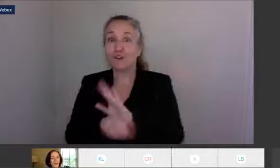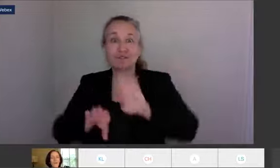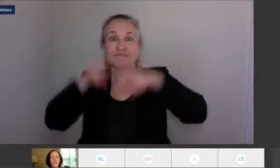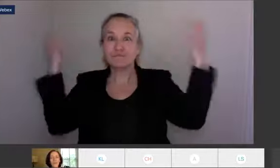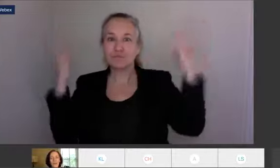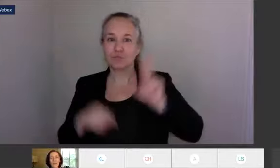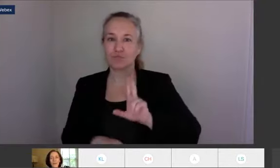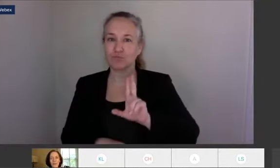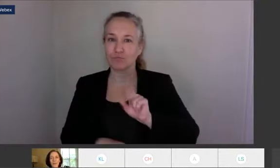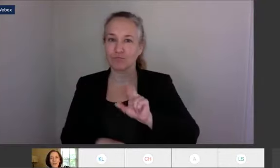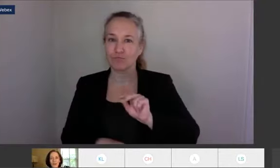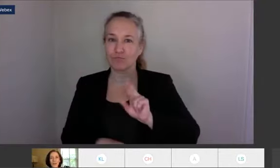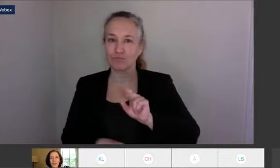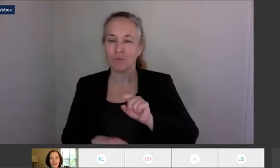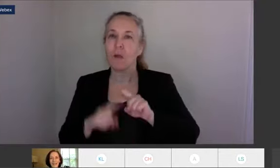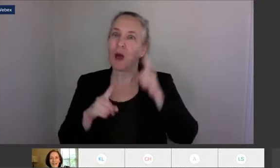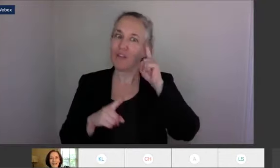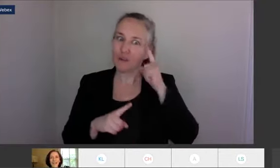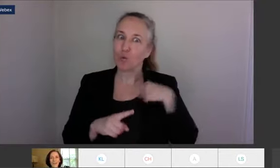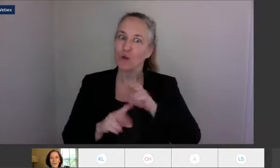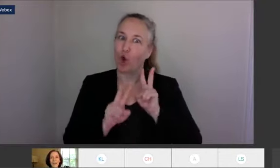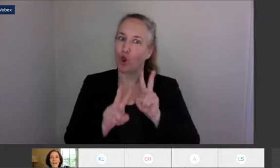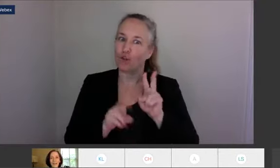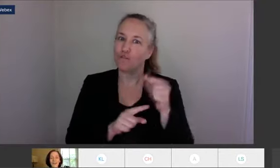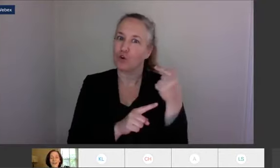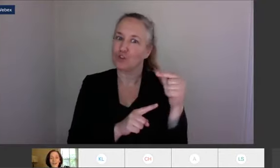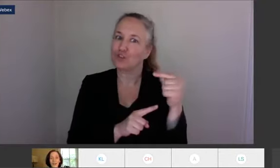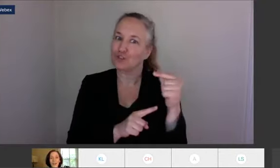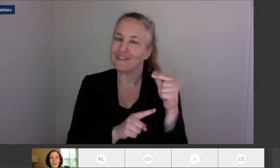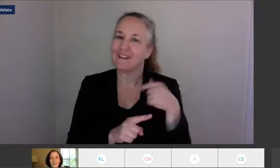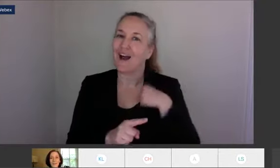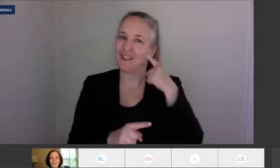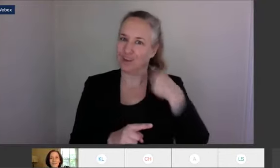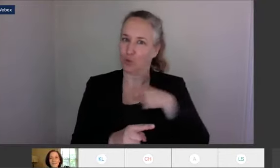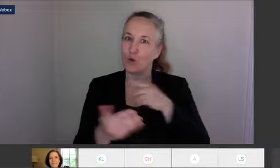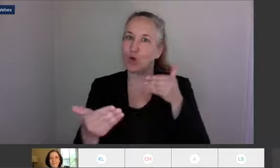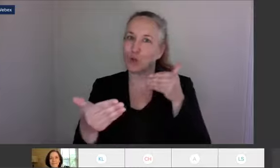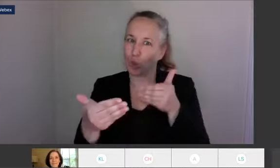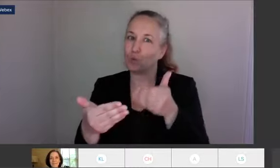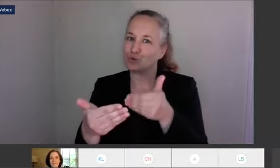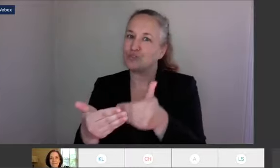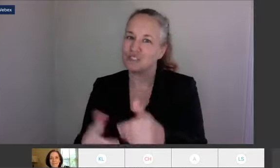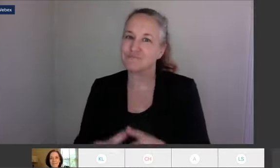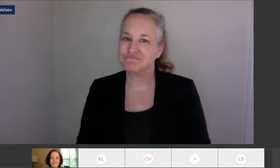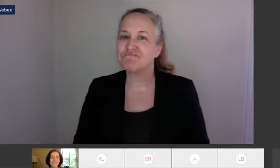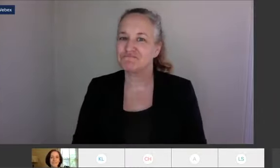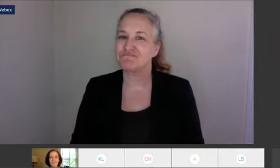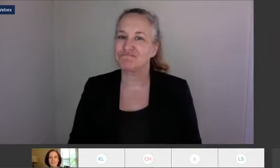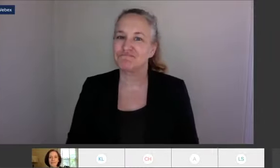very much looking forward to green and I think we're getting very close thank you